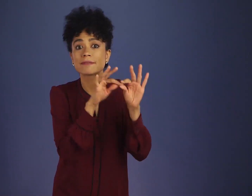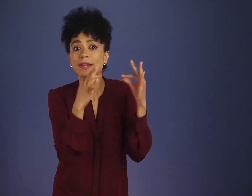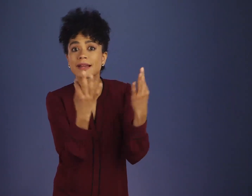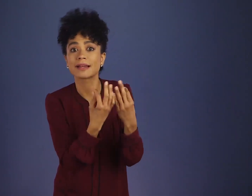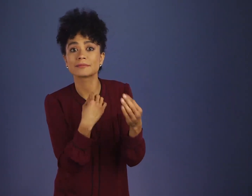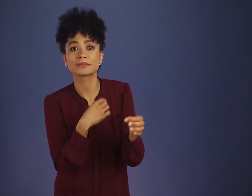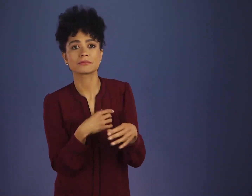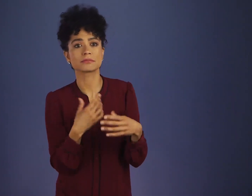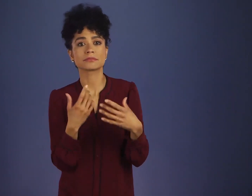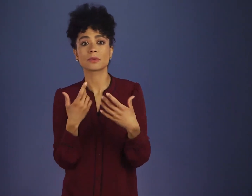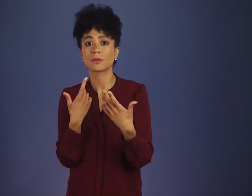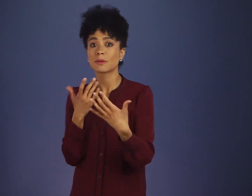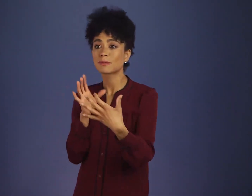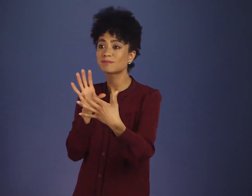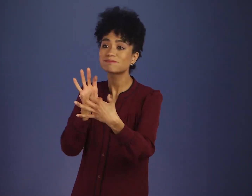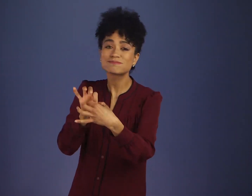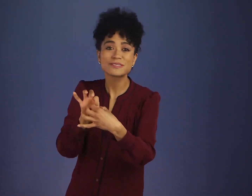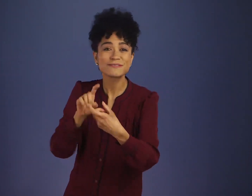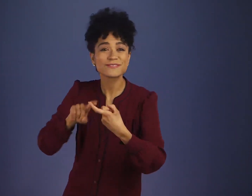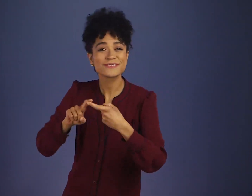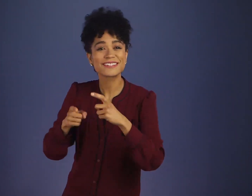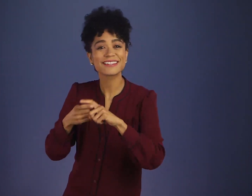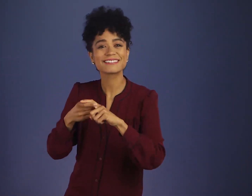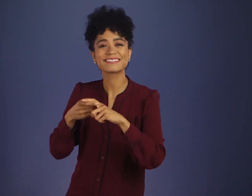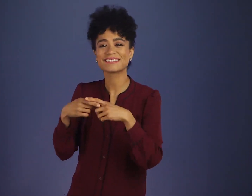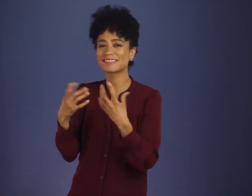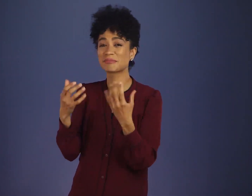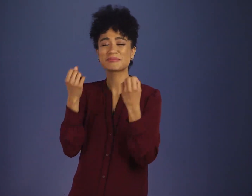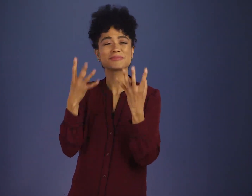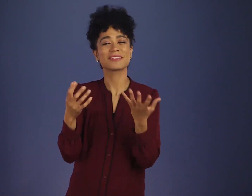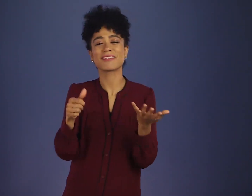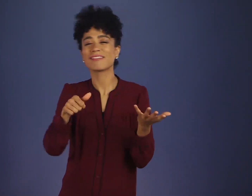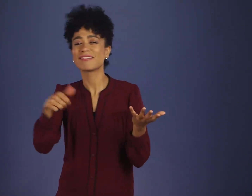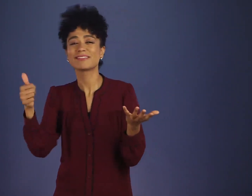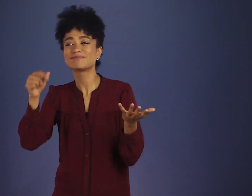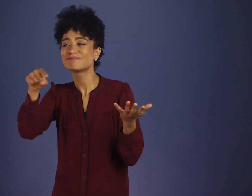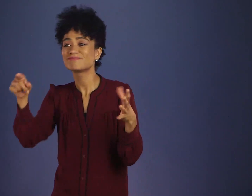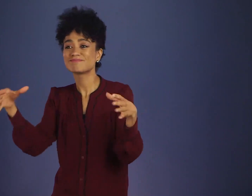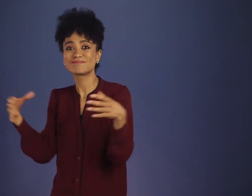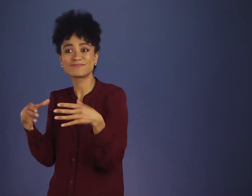to be a friend among friends, to be a worker among workers,